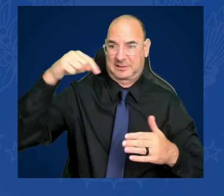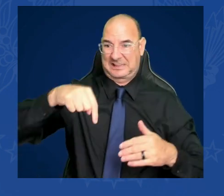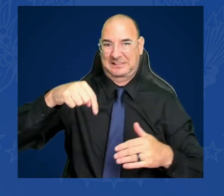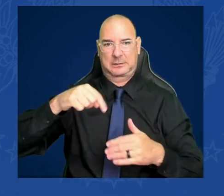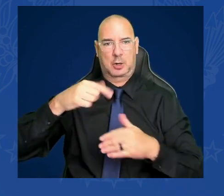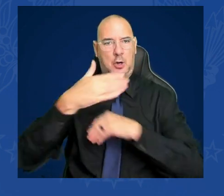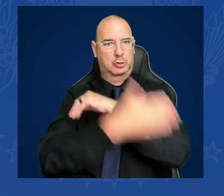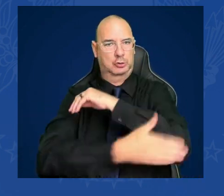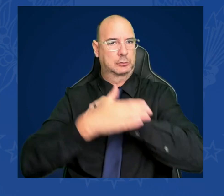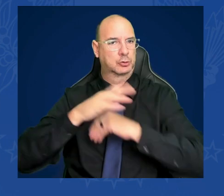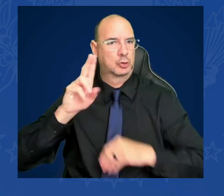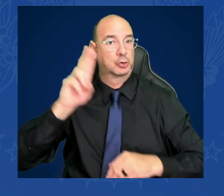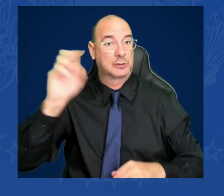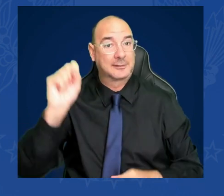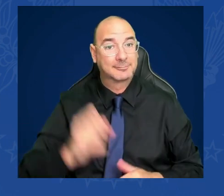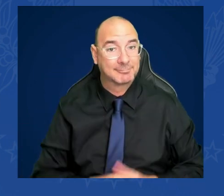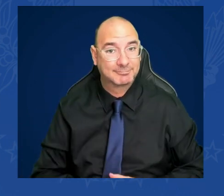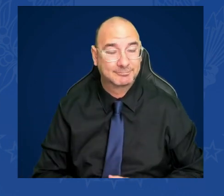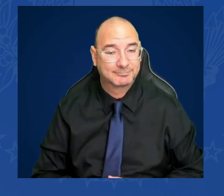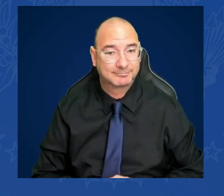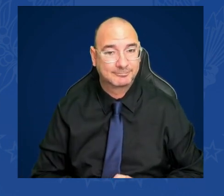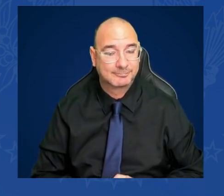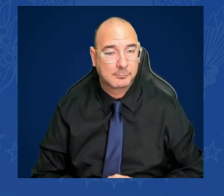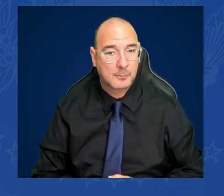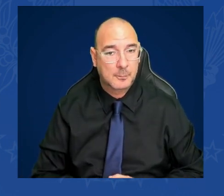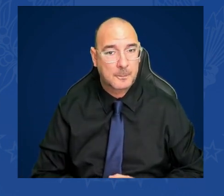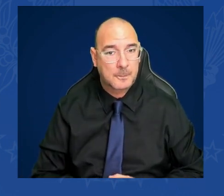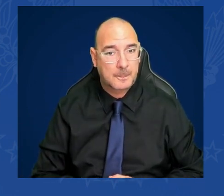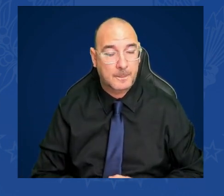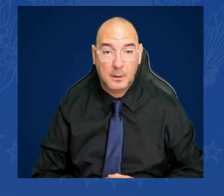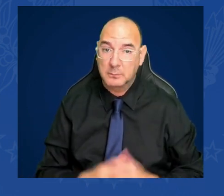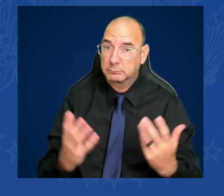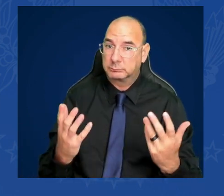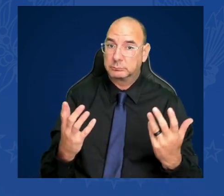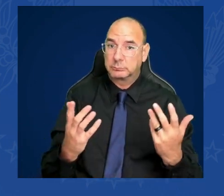And this is how we preserve stability in the world.